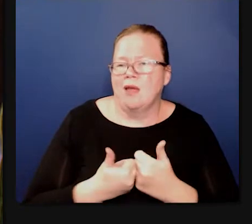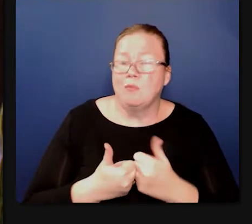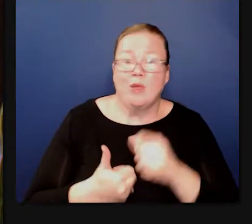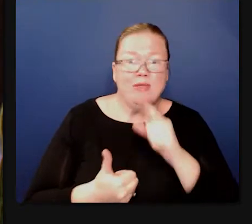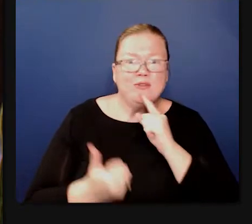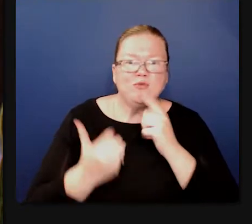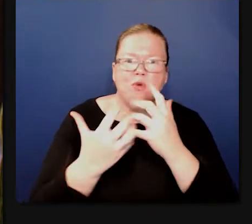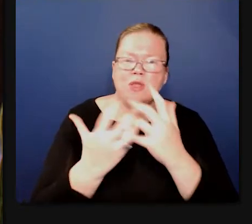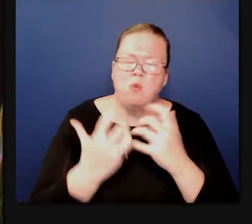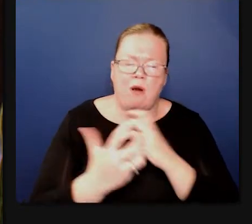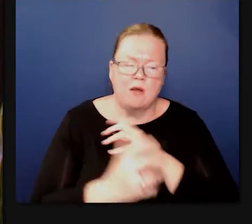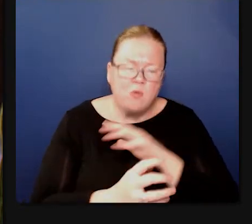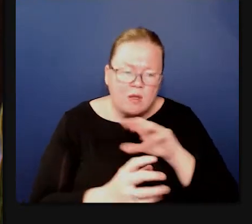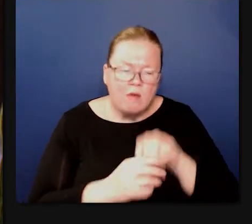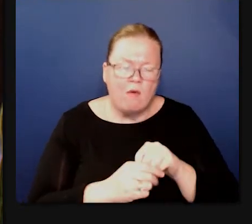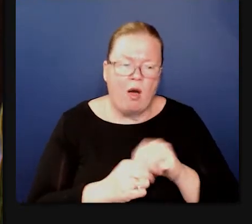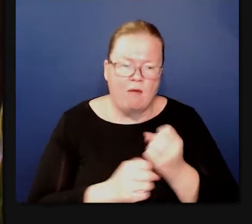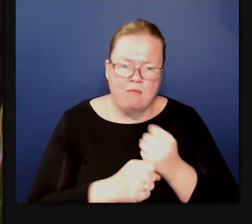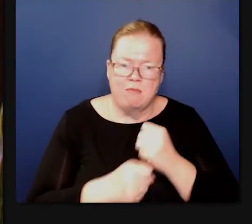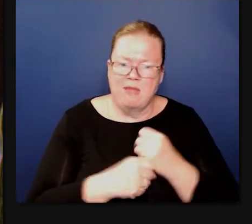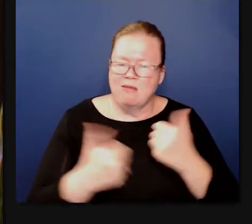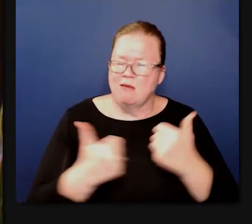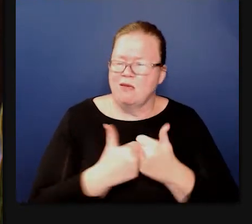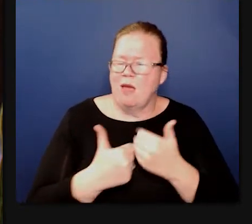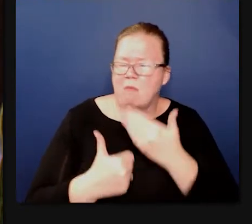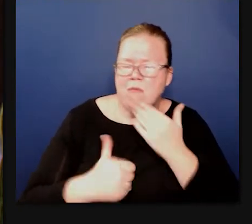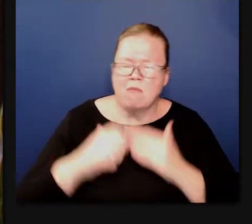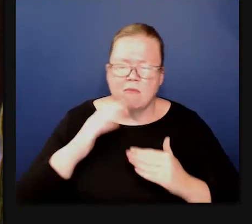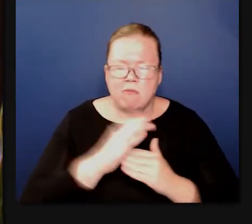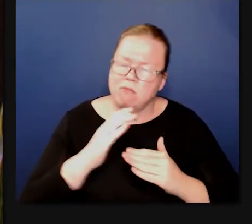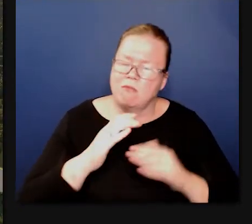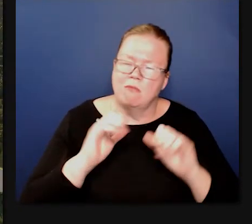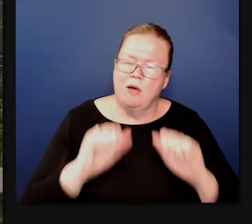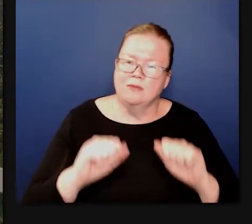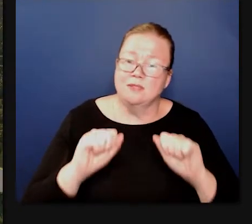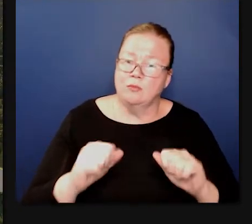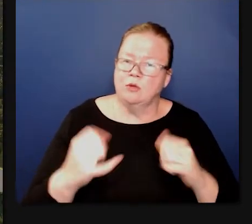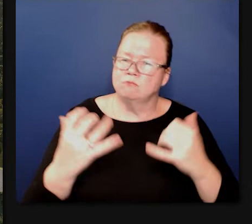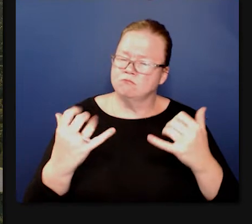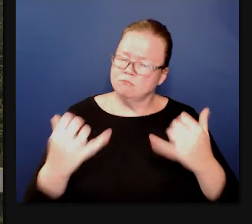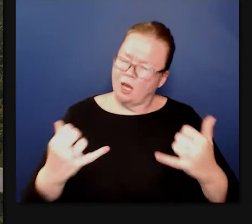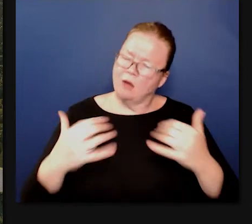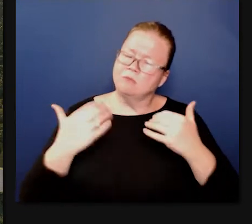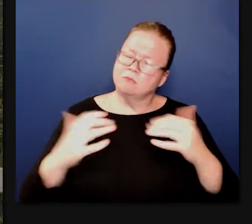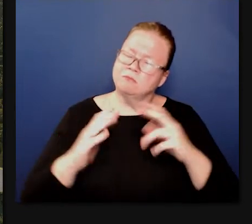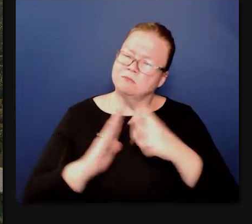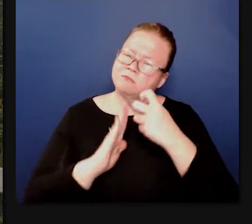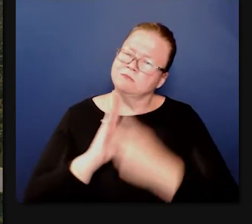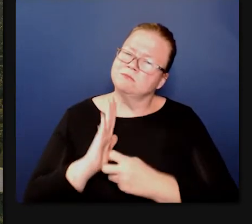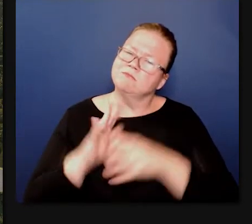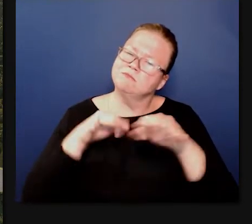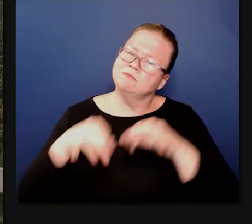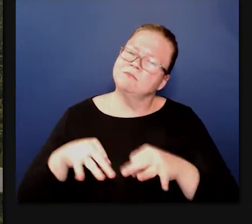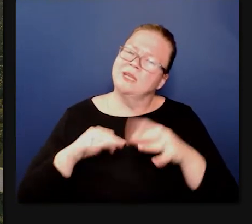and really want to tap into making their game as great as possible. With that, I want to jump into a demo of one of the titles